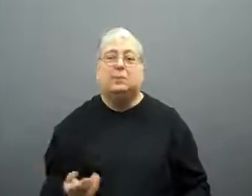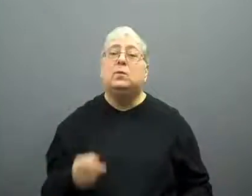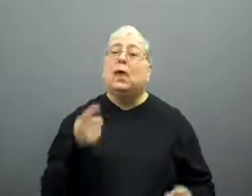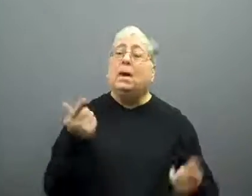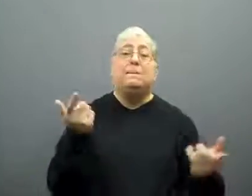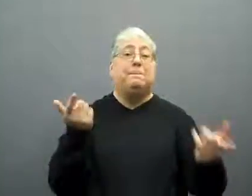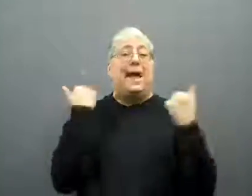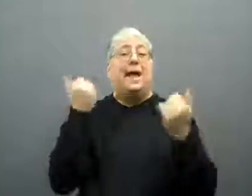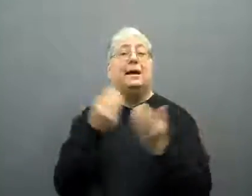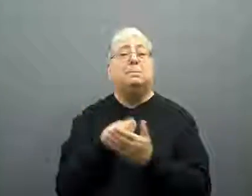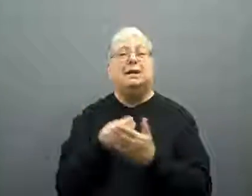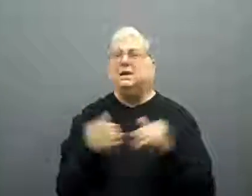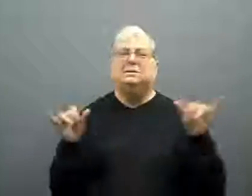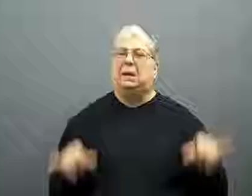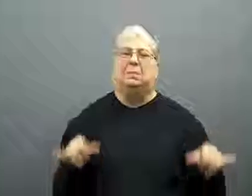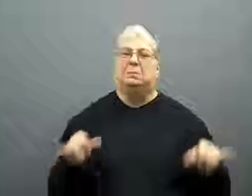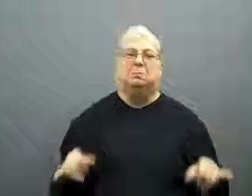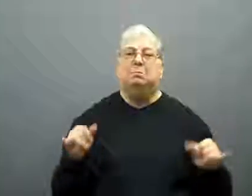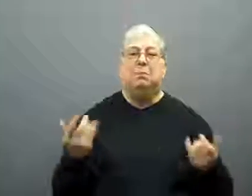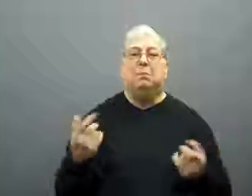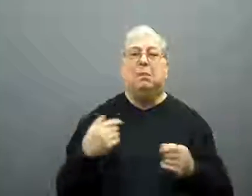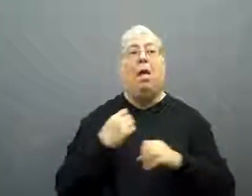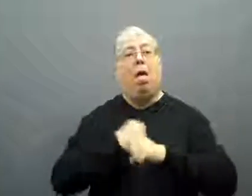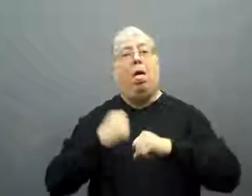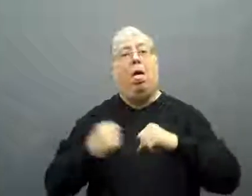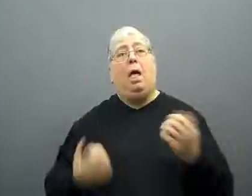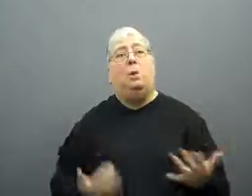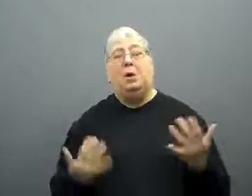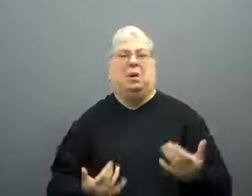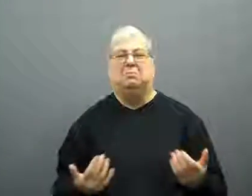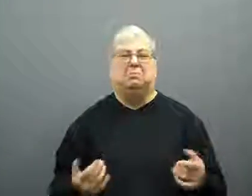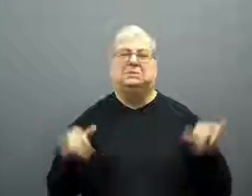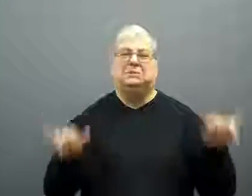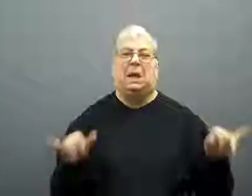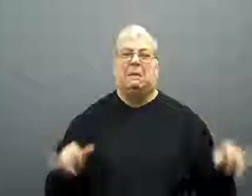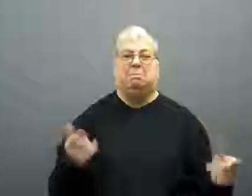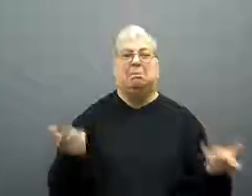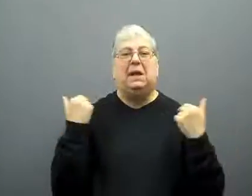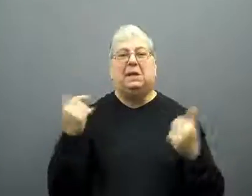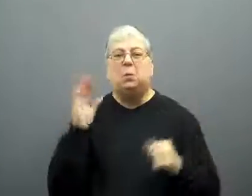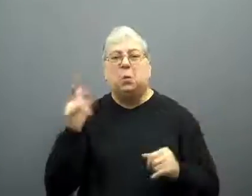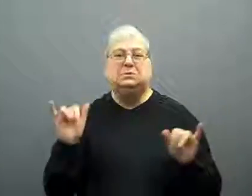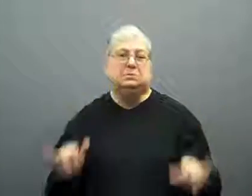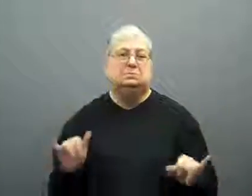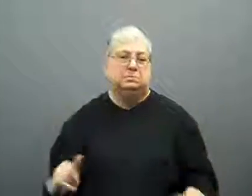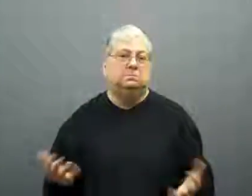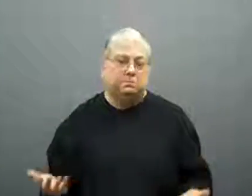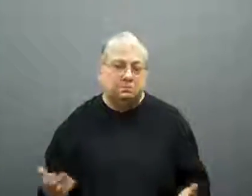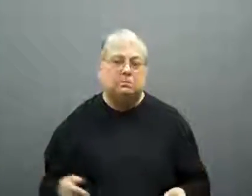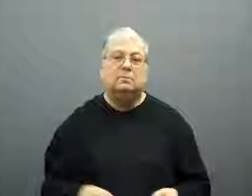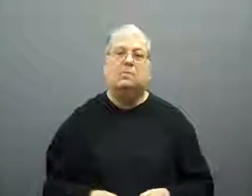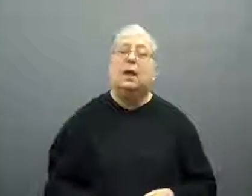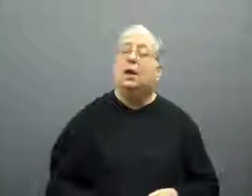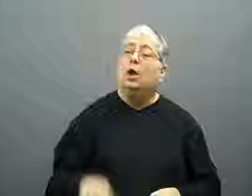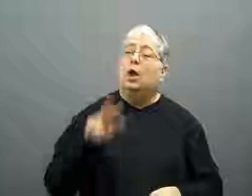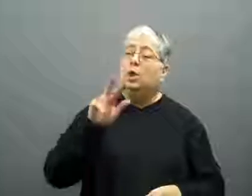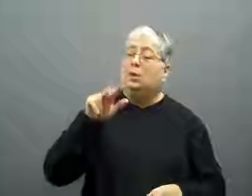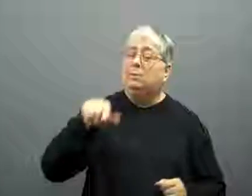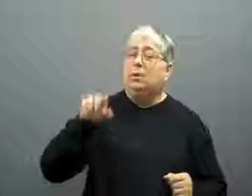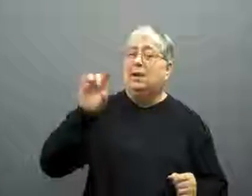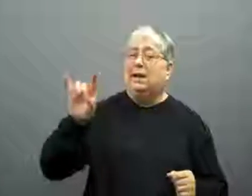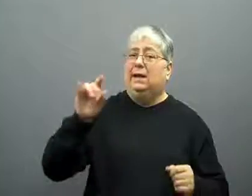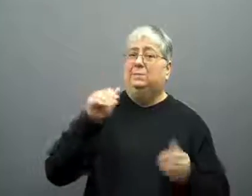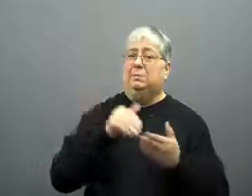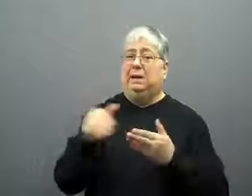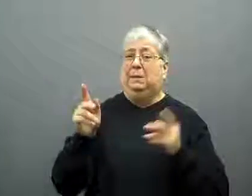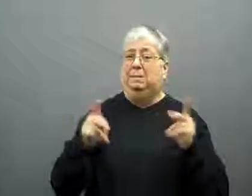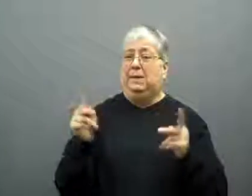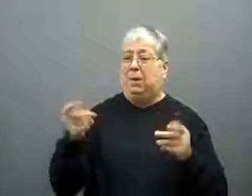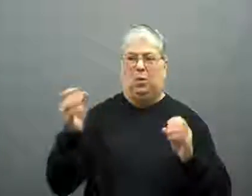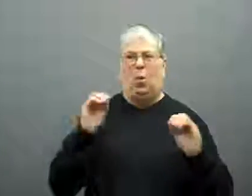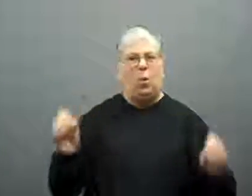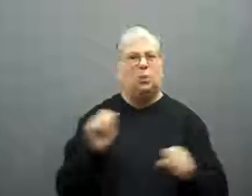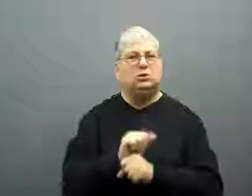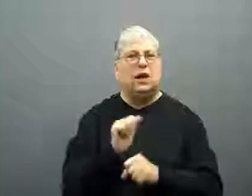Tax refunds will not be affected.